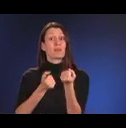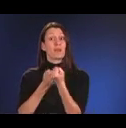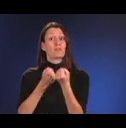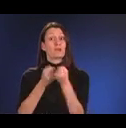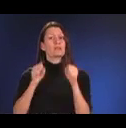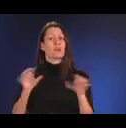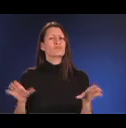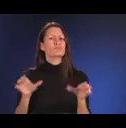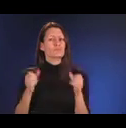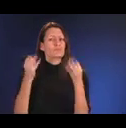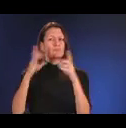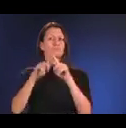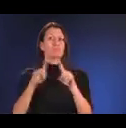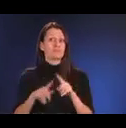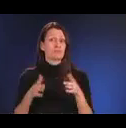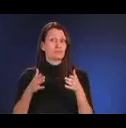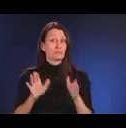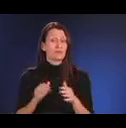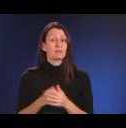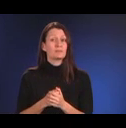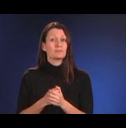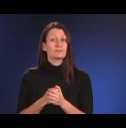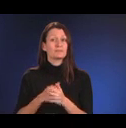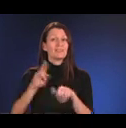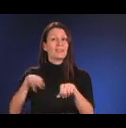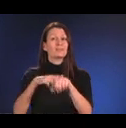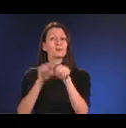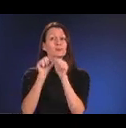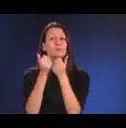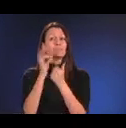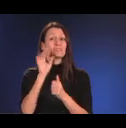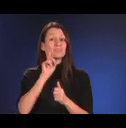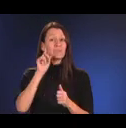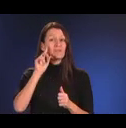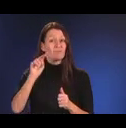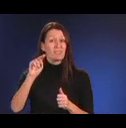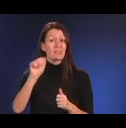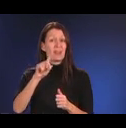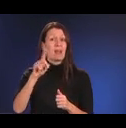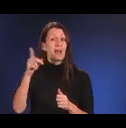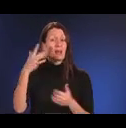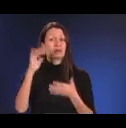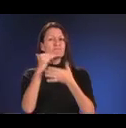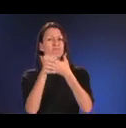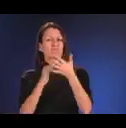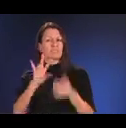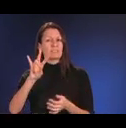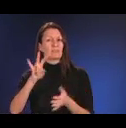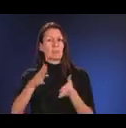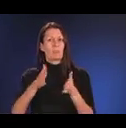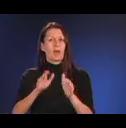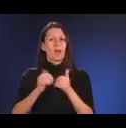Self-advocacy can be done in many ways. The National Association of the Deaf or NAD, lists seven ways to self-advocate.